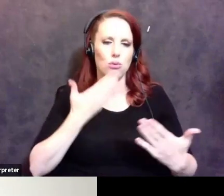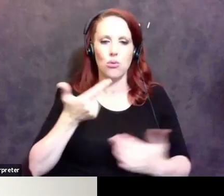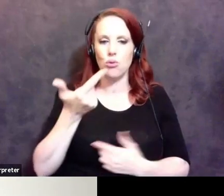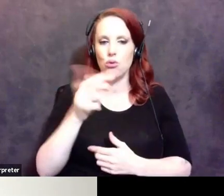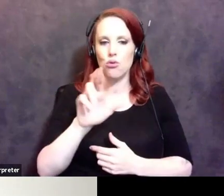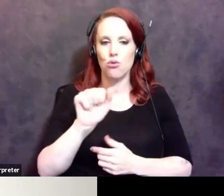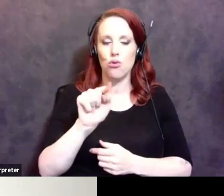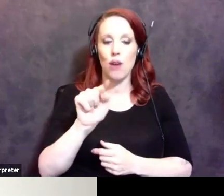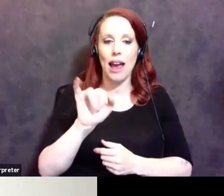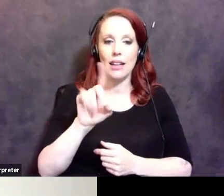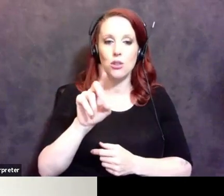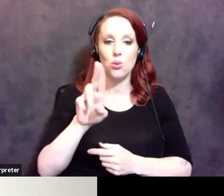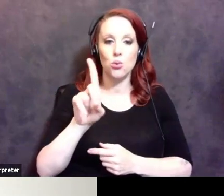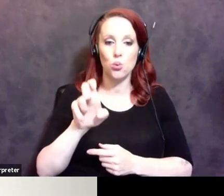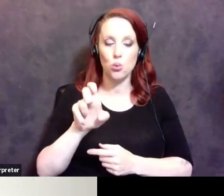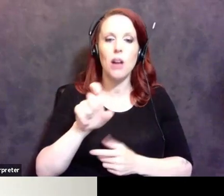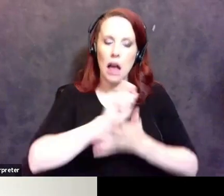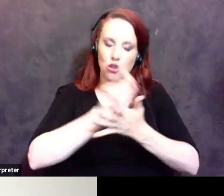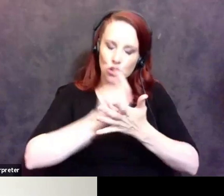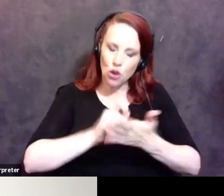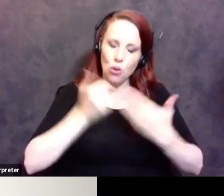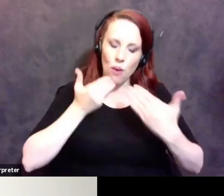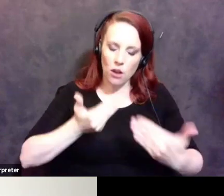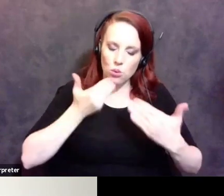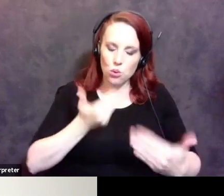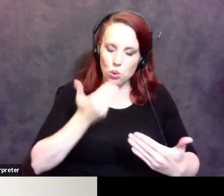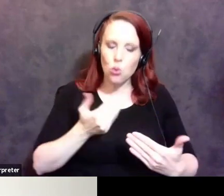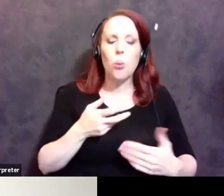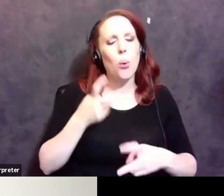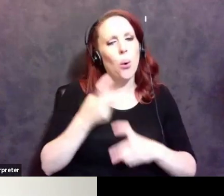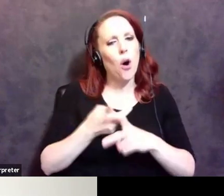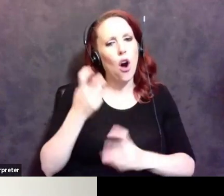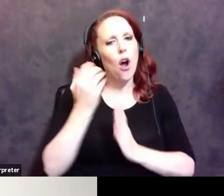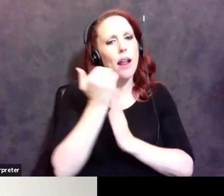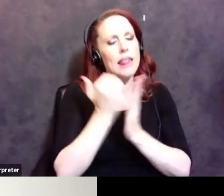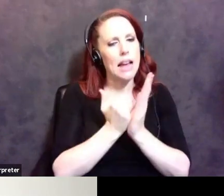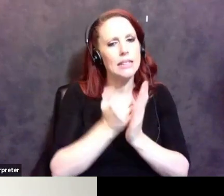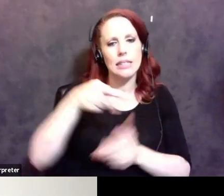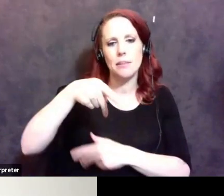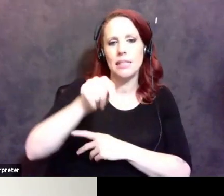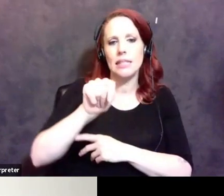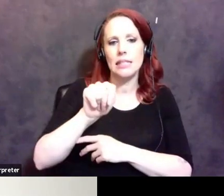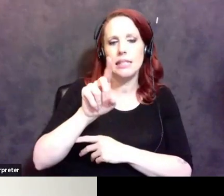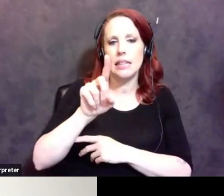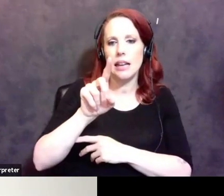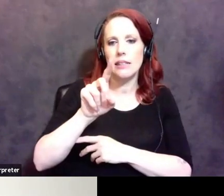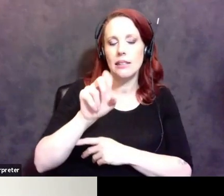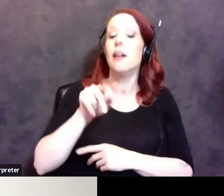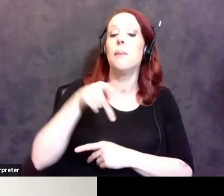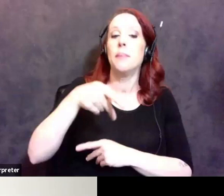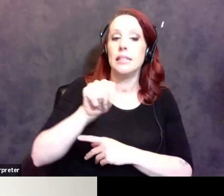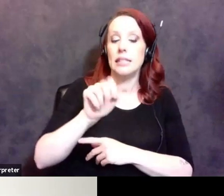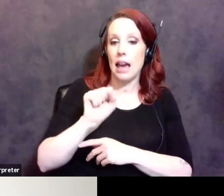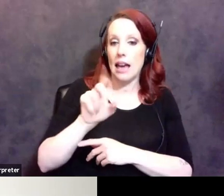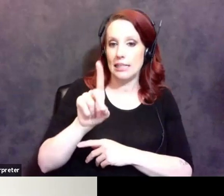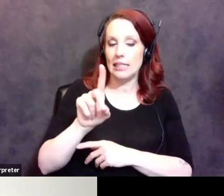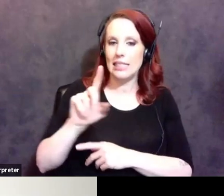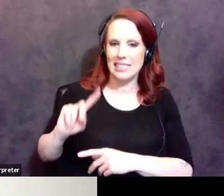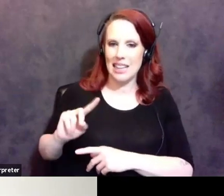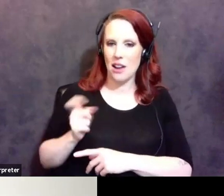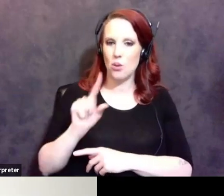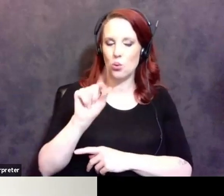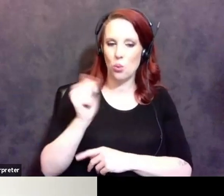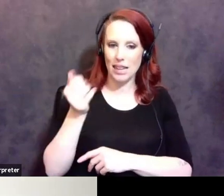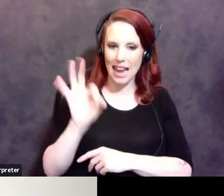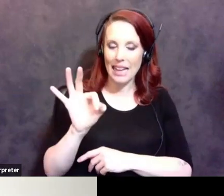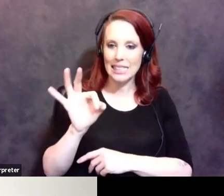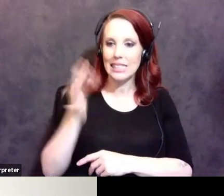one of the hard lessons that I learned again.. my PTSD diagnosis came in 2019 because I started getting really bad triggers from retelling